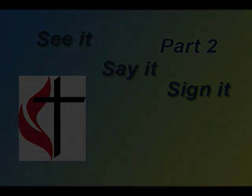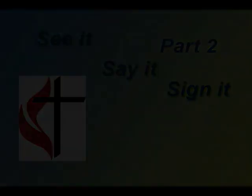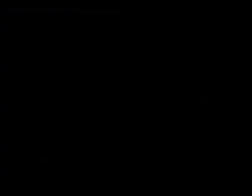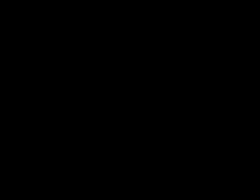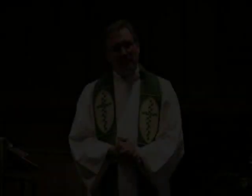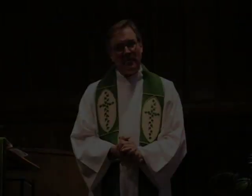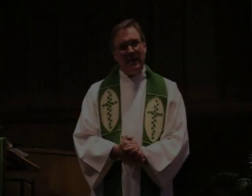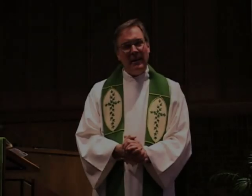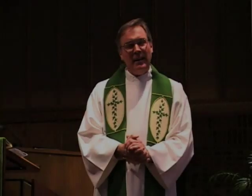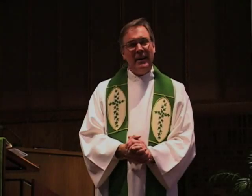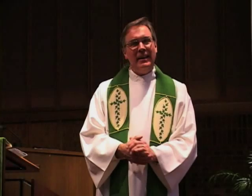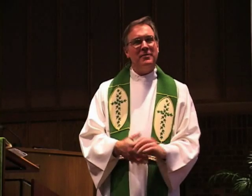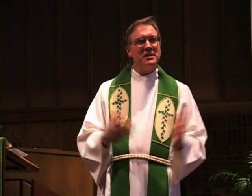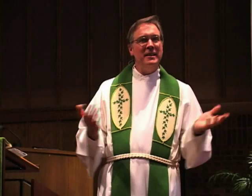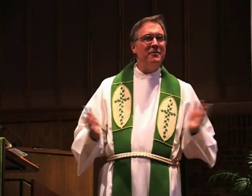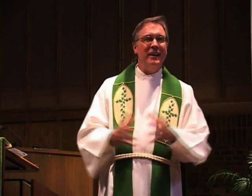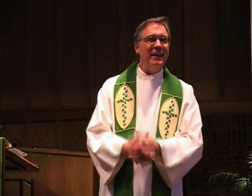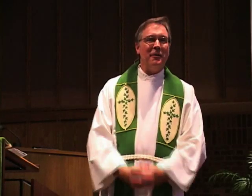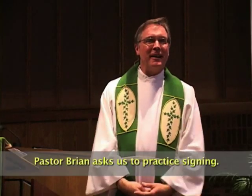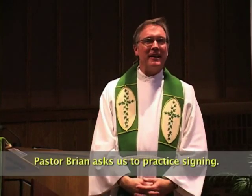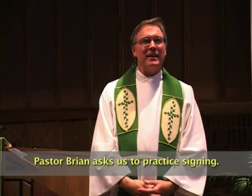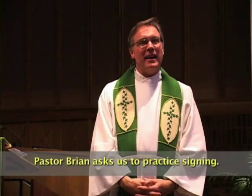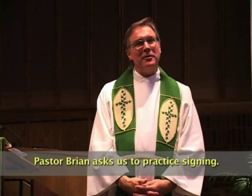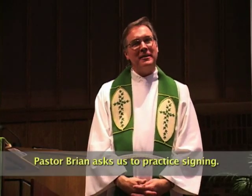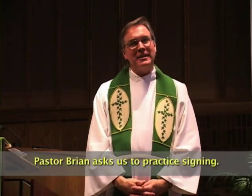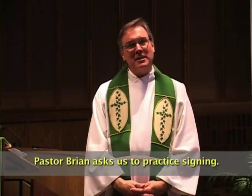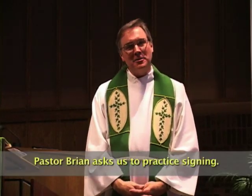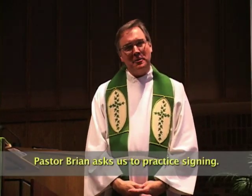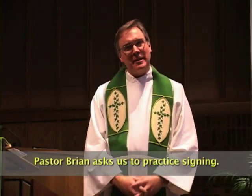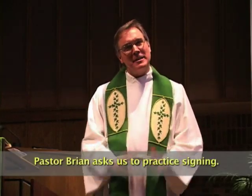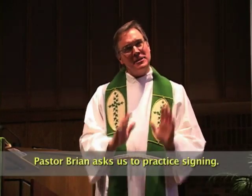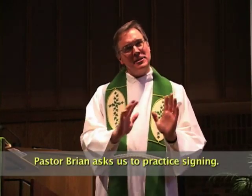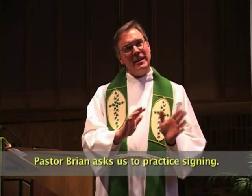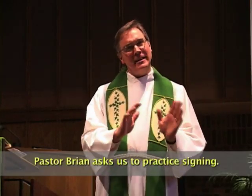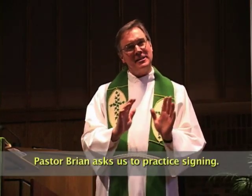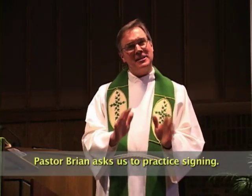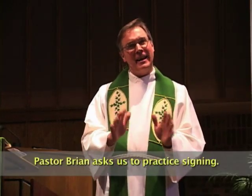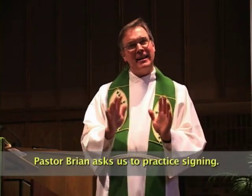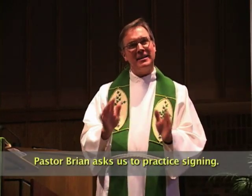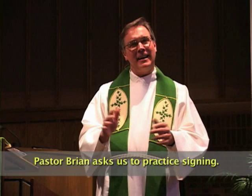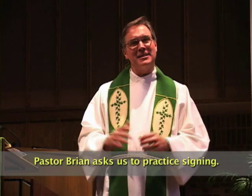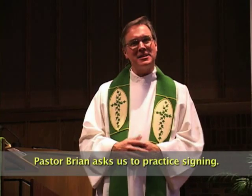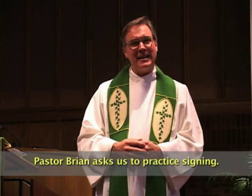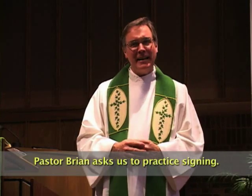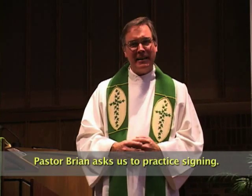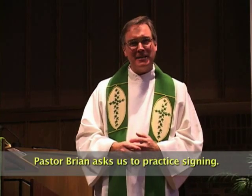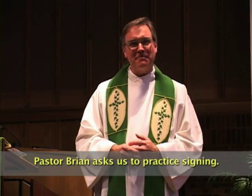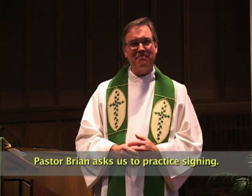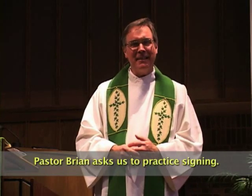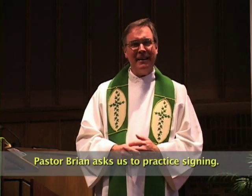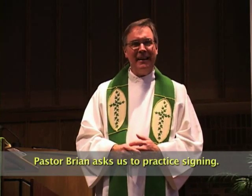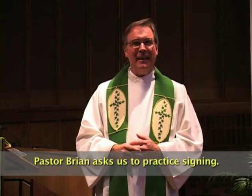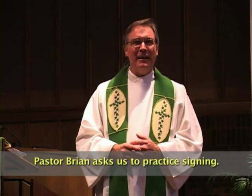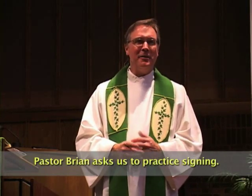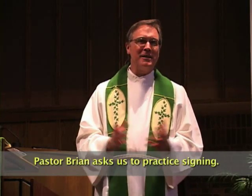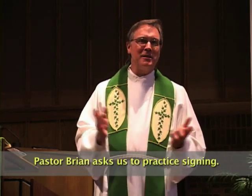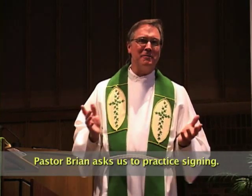toward the children. She brings her palm almost to her sternum and faces it sideways] I bet you can do that [she repeats the motion]. [Caption: Come] Donna: And next week is communion Sunday so it makes me think of Table. [Donna's hands are held together at chest height, palms down and fingers facing the children. She stretches them in a straight line about one foot away from each other. Then she turns her palms to be facing parallel and turned